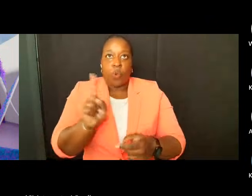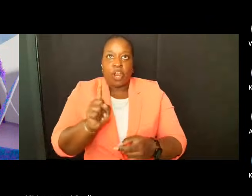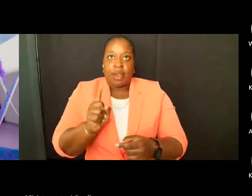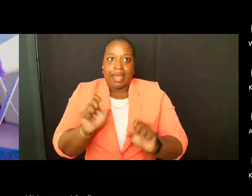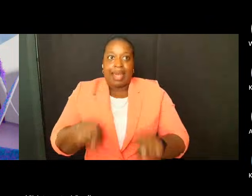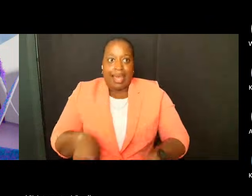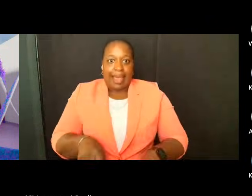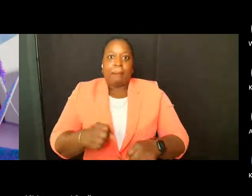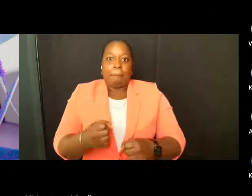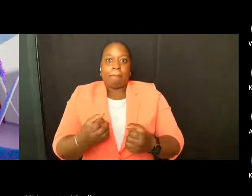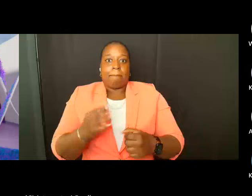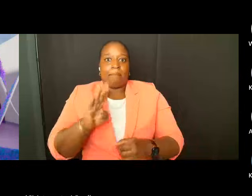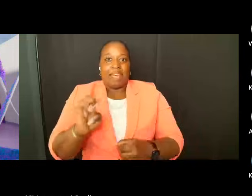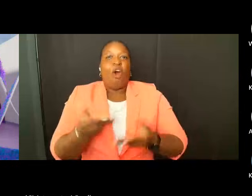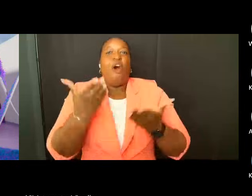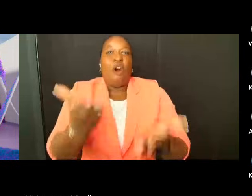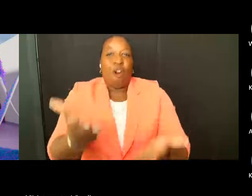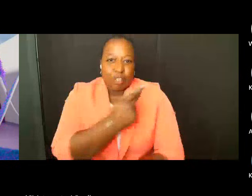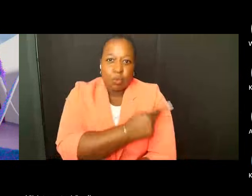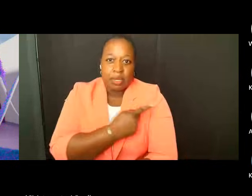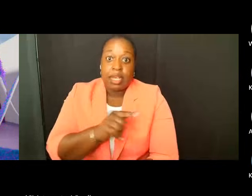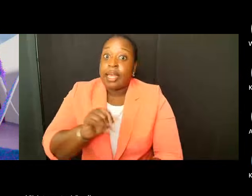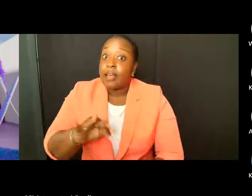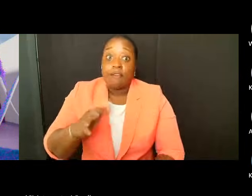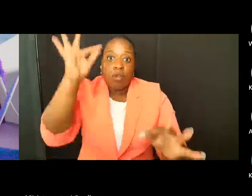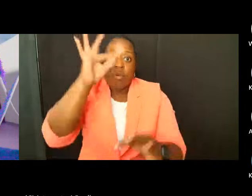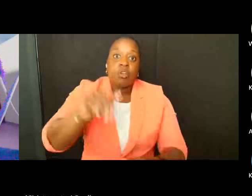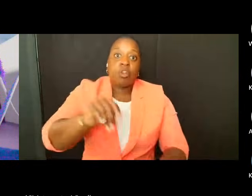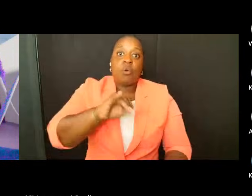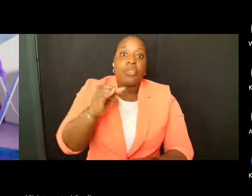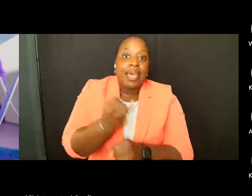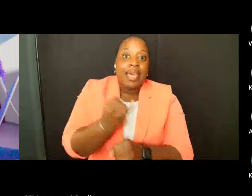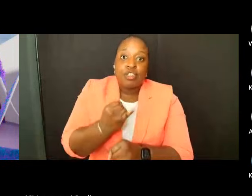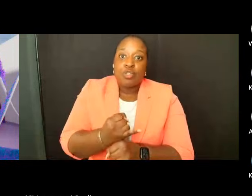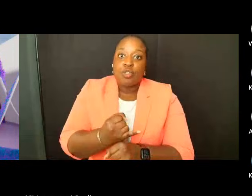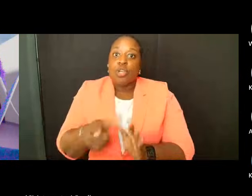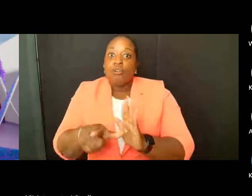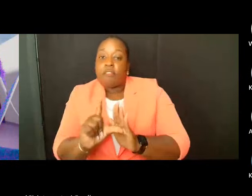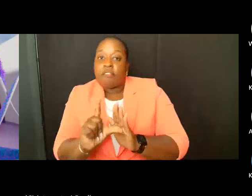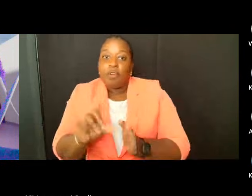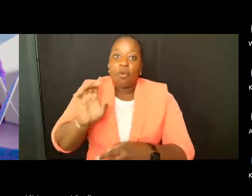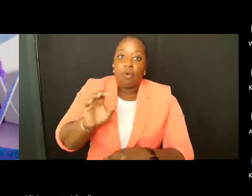If you don't know what an institutional review board is, I think Jonathan Green is a wonderful